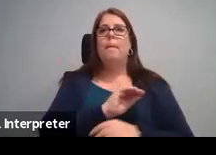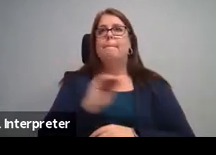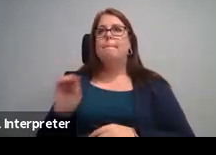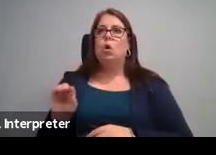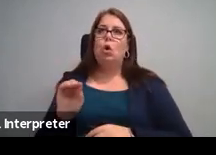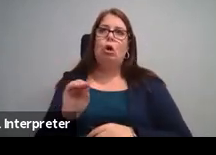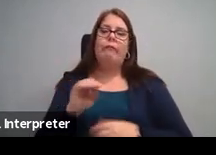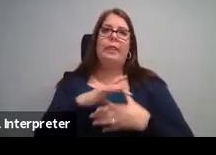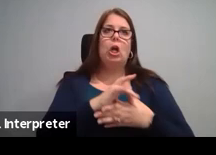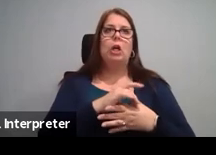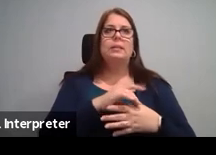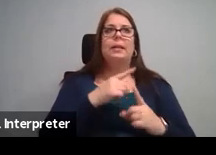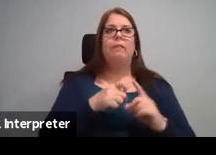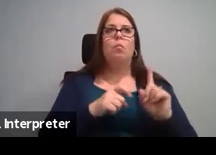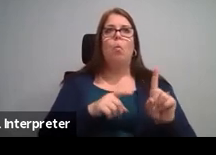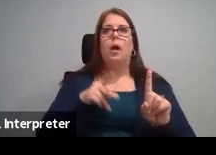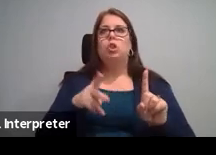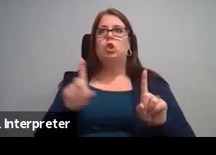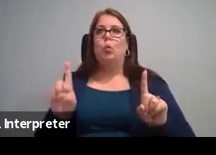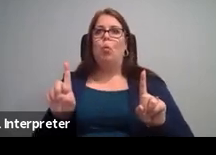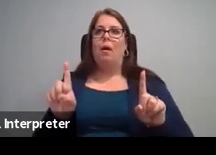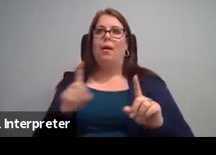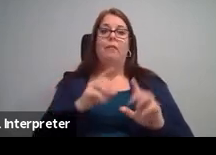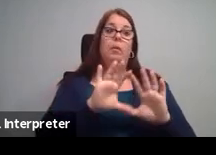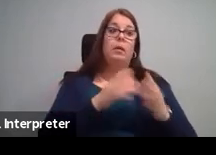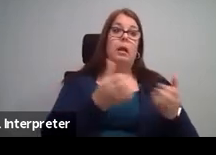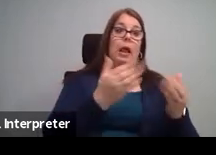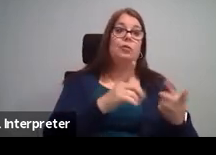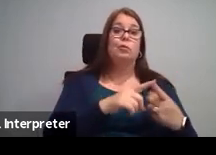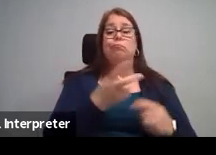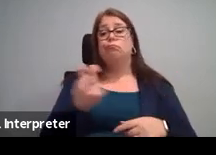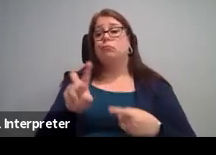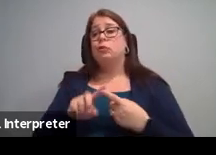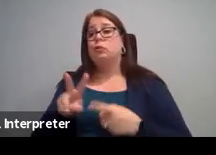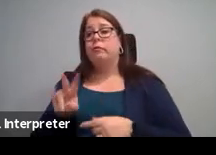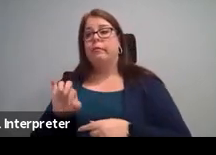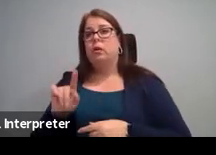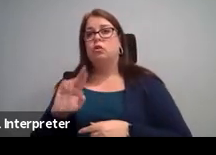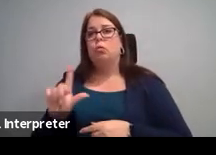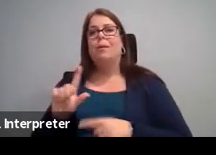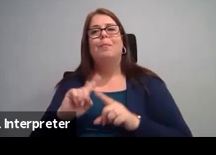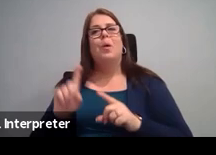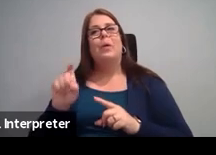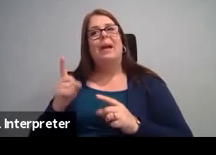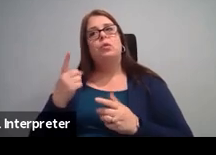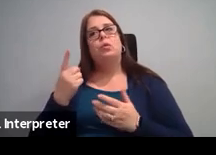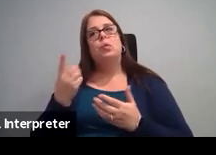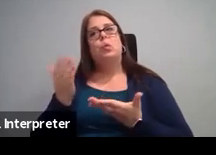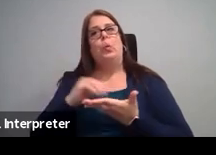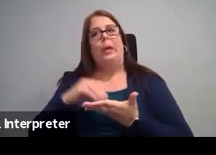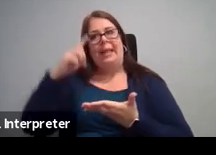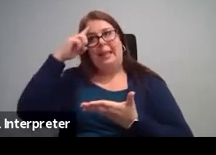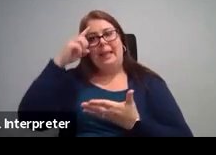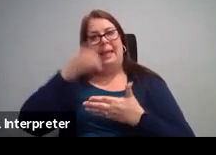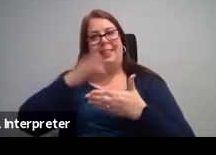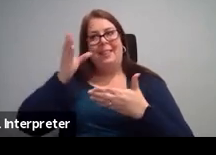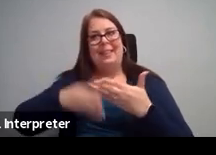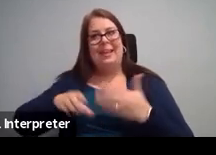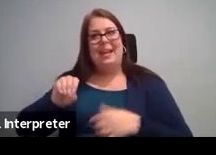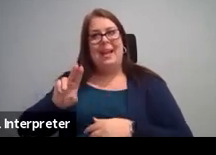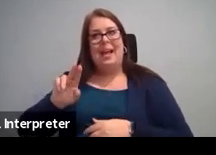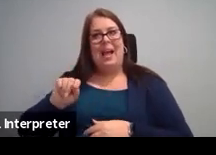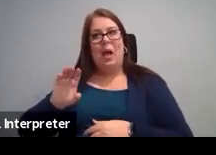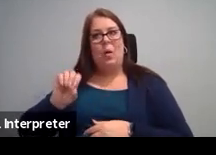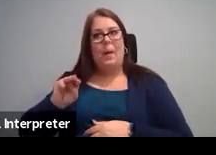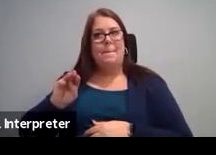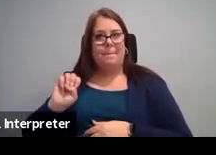Laurie Arnold: How it might exist in a classroom to a virtual environment that we actually need to rethink the outcomes because using technology in and of itself does not increase the effect size of learning.